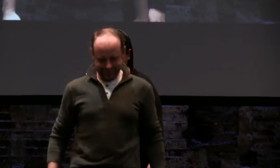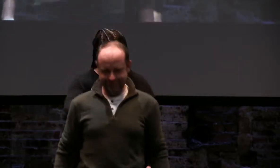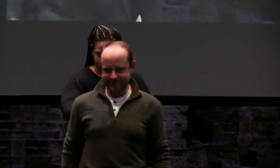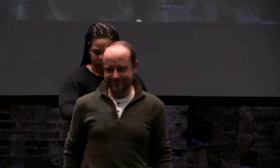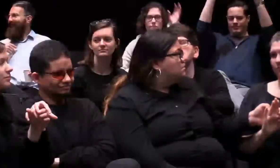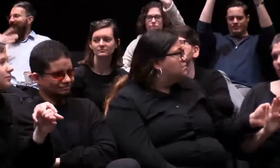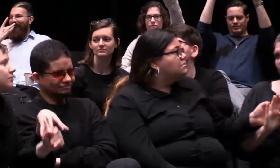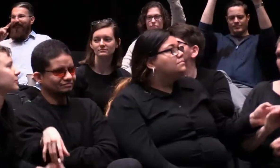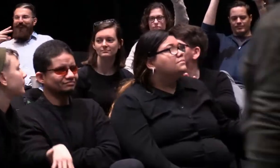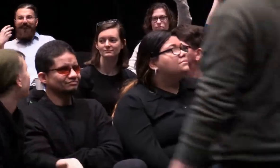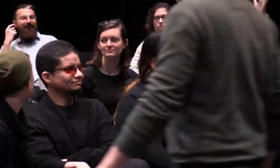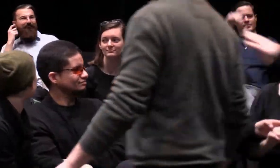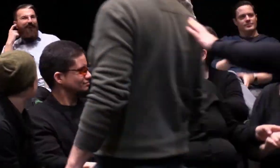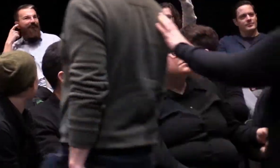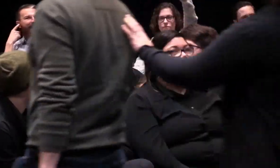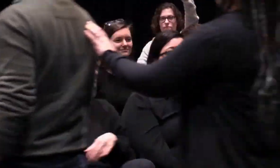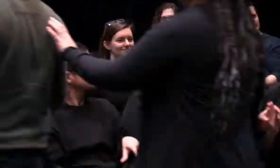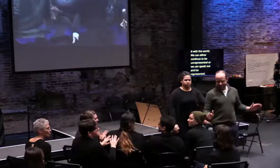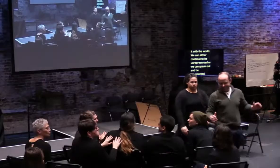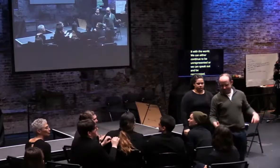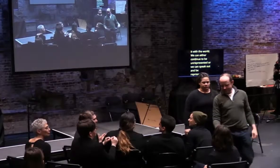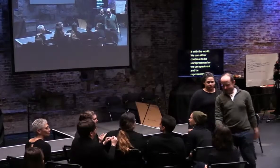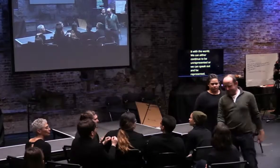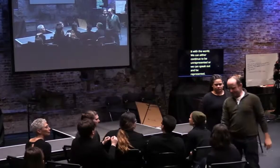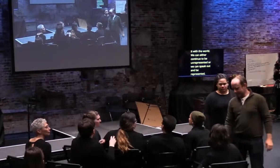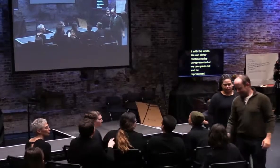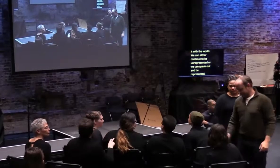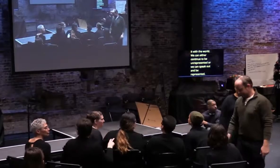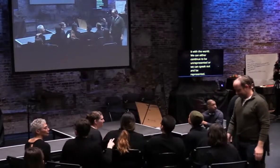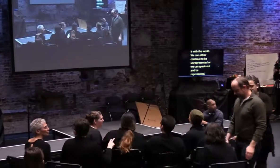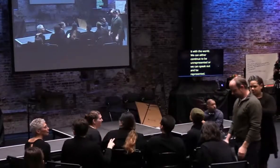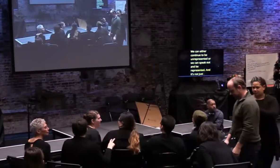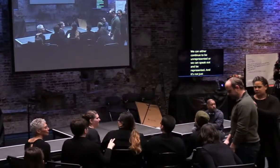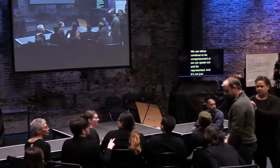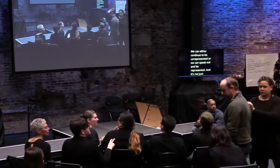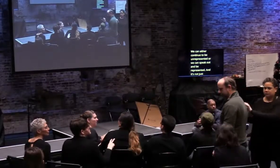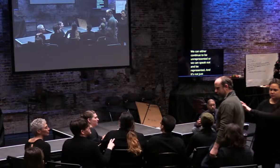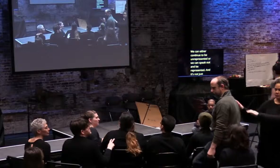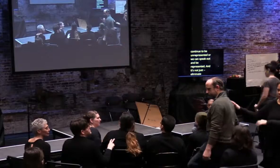we just wanna eliminate the need for the term deaf space, deaf actor, deaf writer